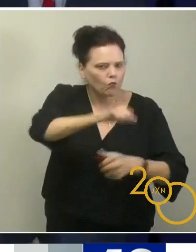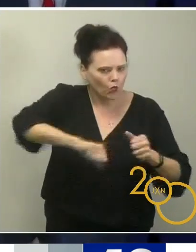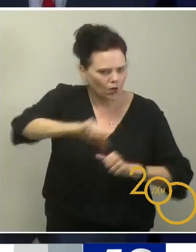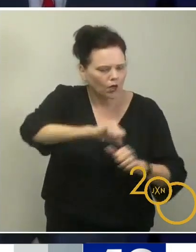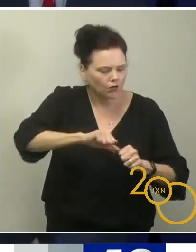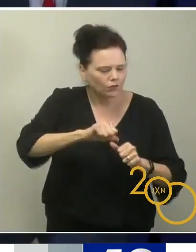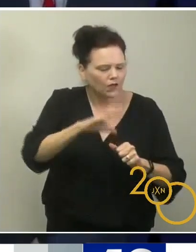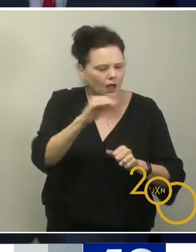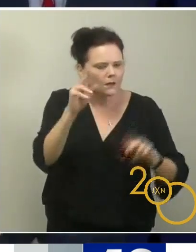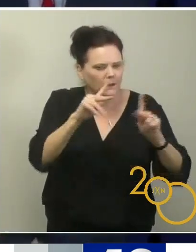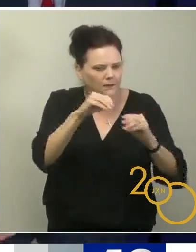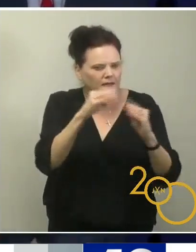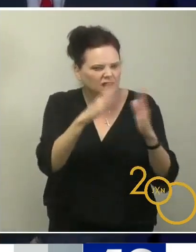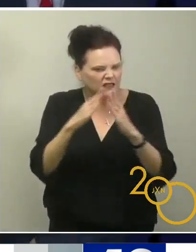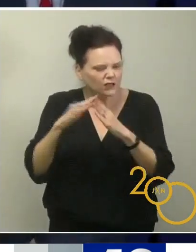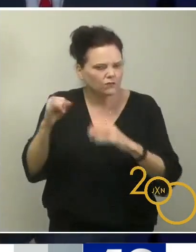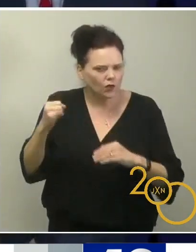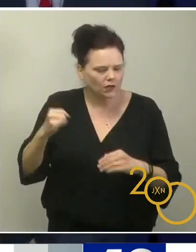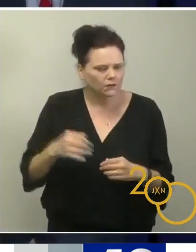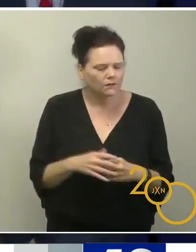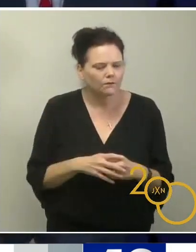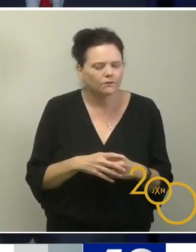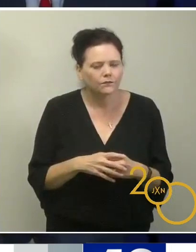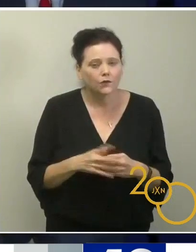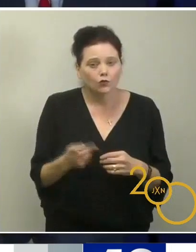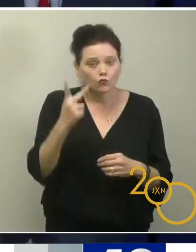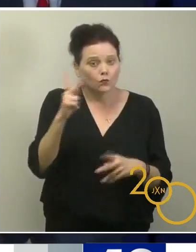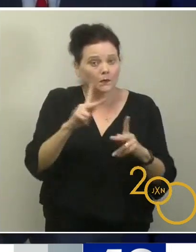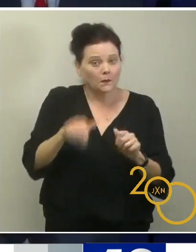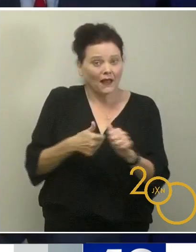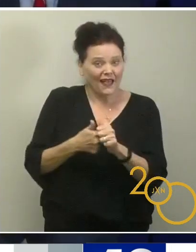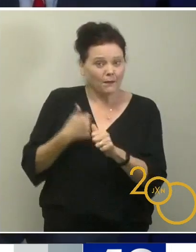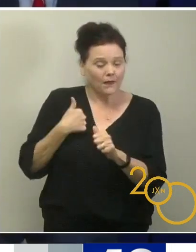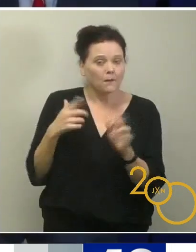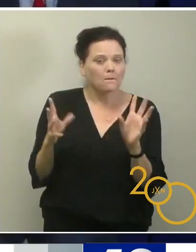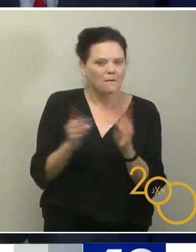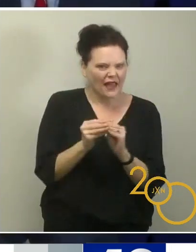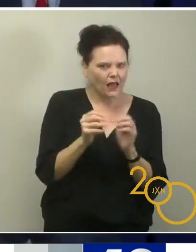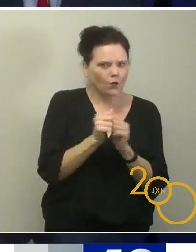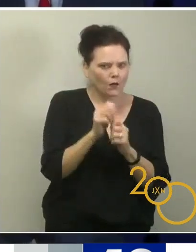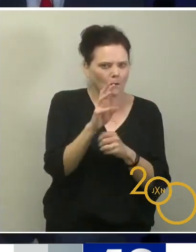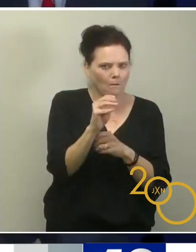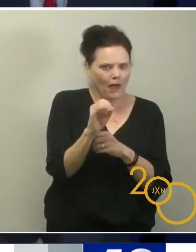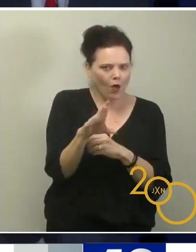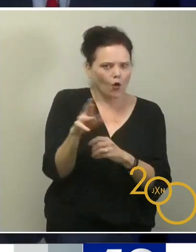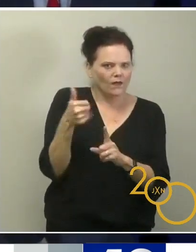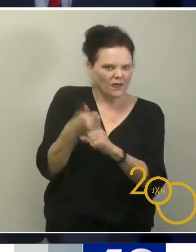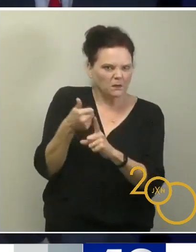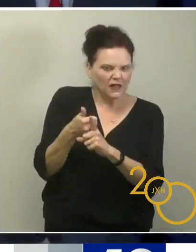A SIMILAR UPRISING OF SUPPORT FROM PEOPLE ACROSS THE STATE. TO HELP OUR FELLOW RESIDENTS IN